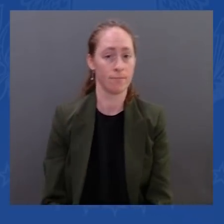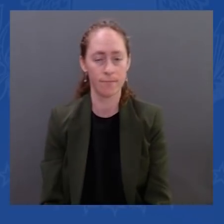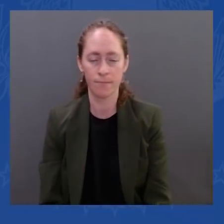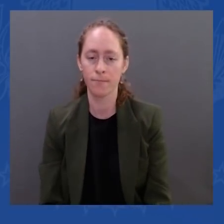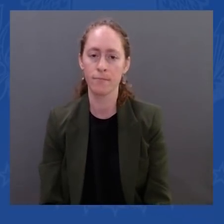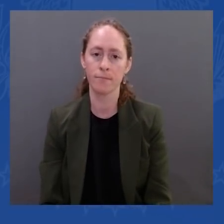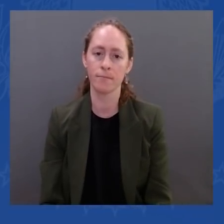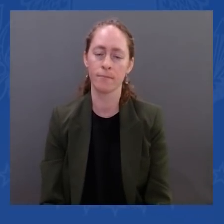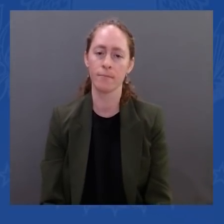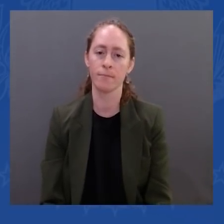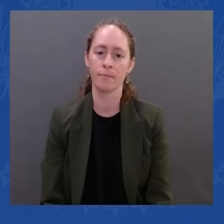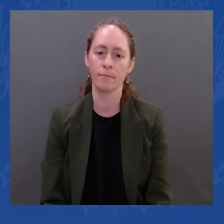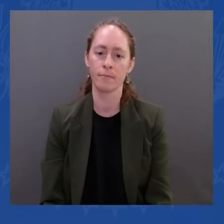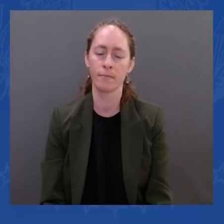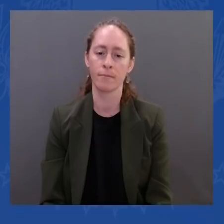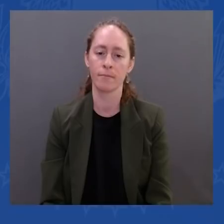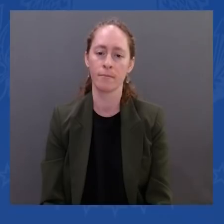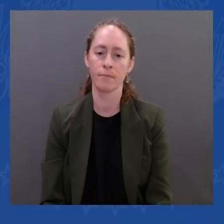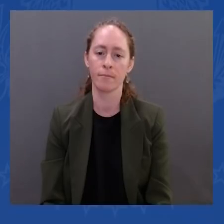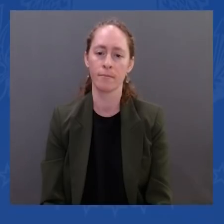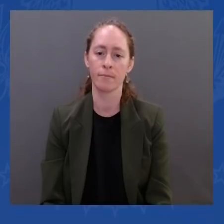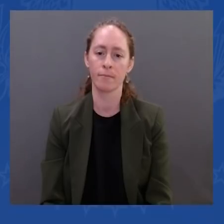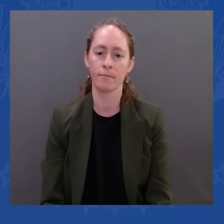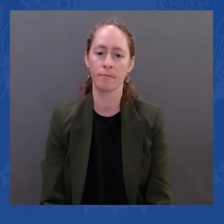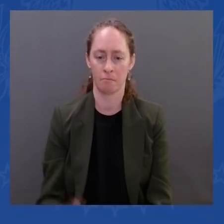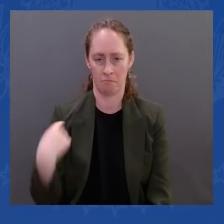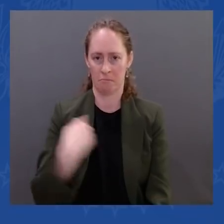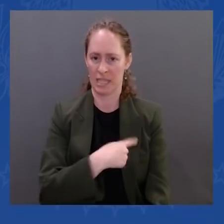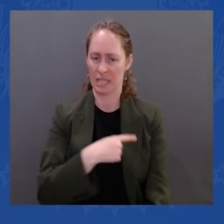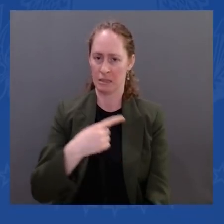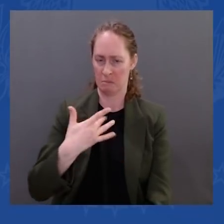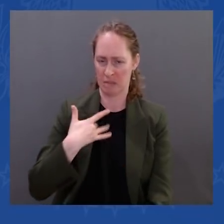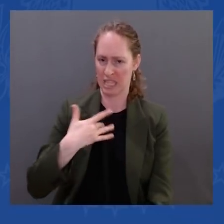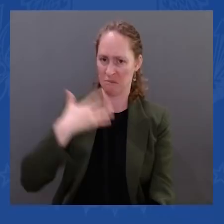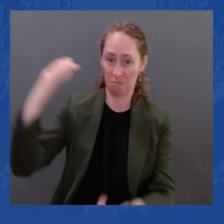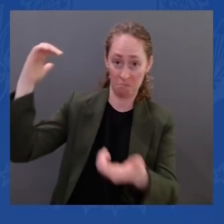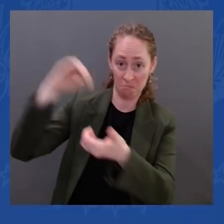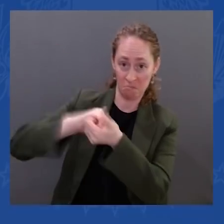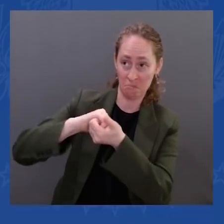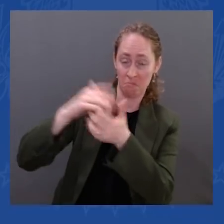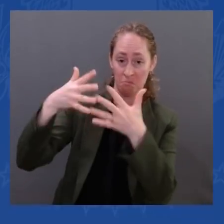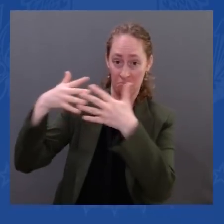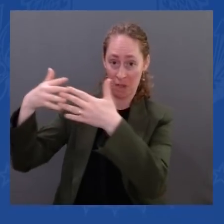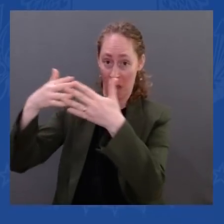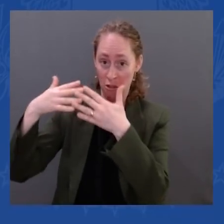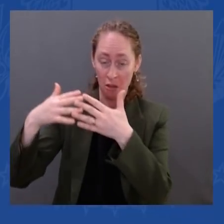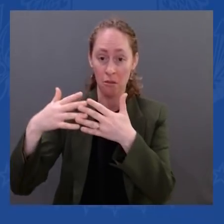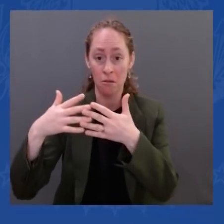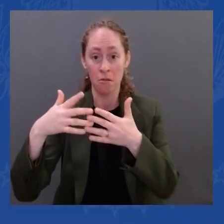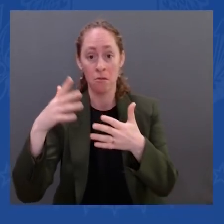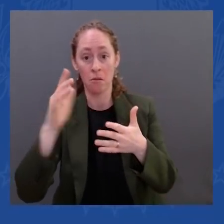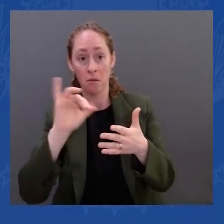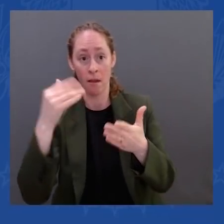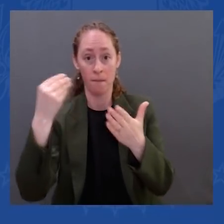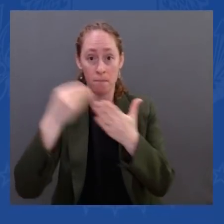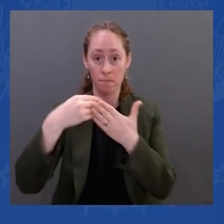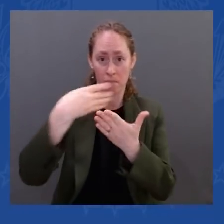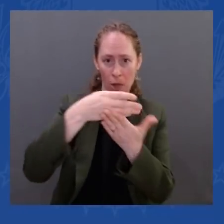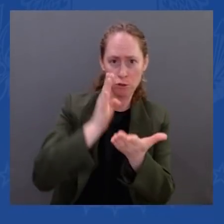And I look forward to cooperating with President Biden to that end. President Biden: Our policy toward Taiwan has not -- Taiwan -- has not changed at all.